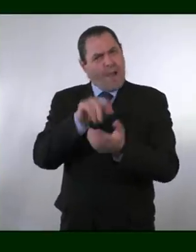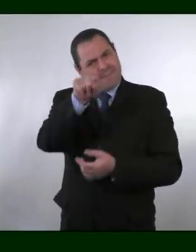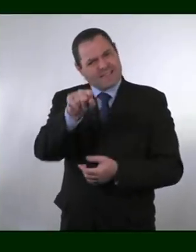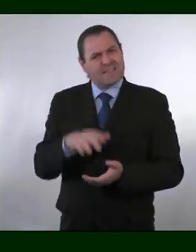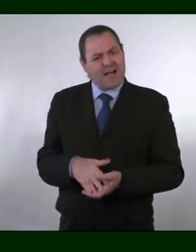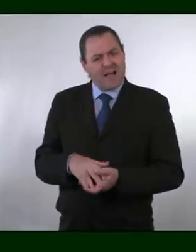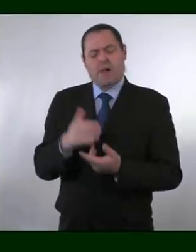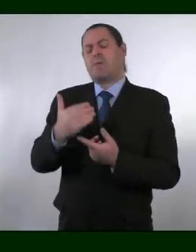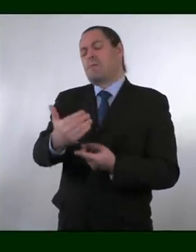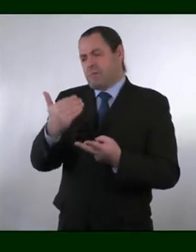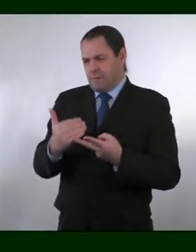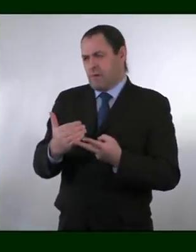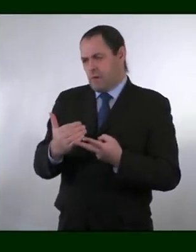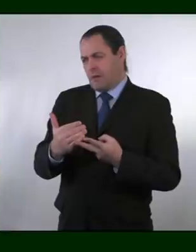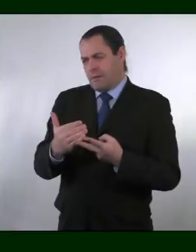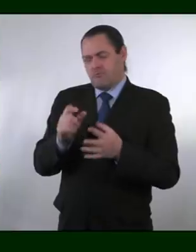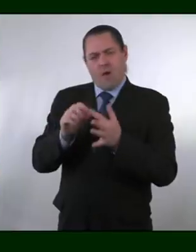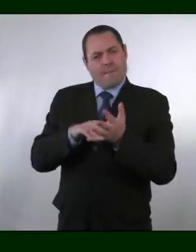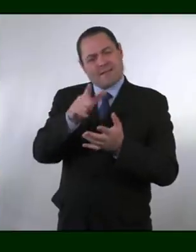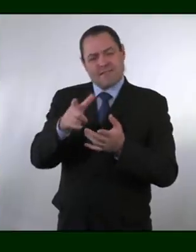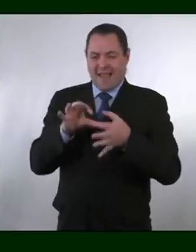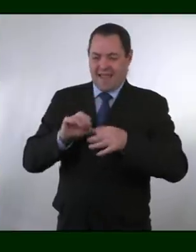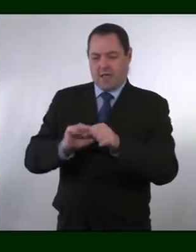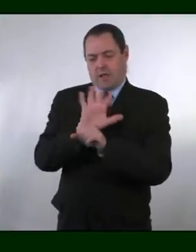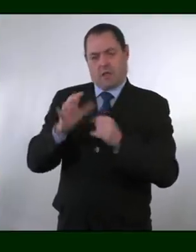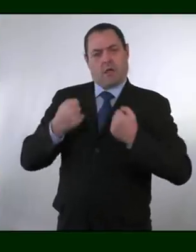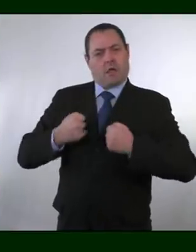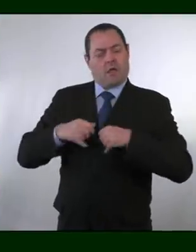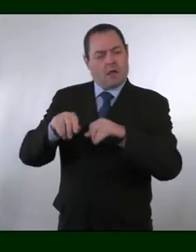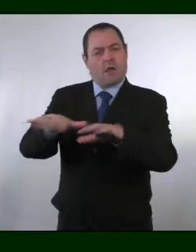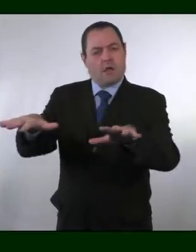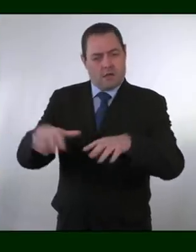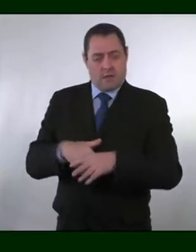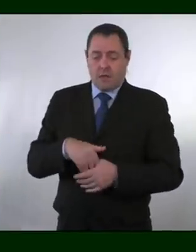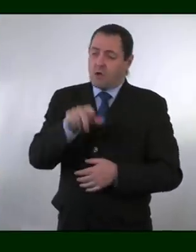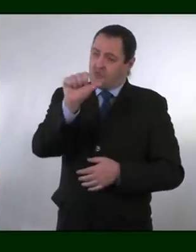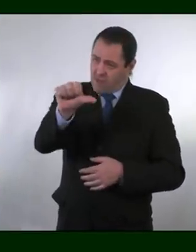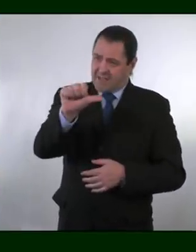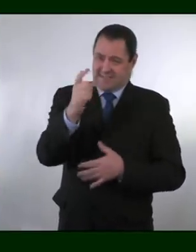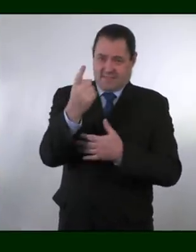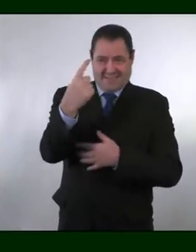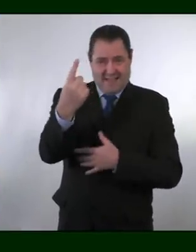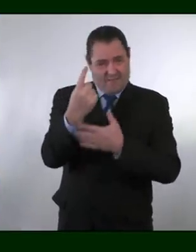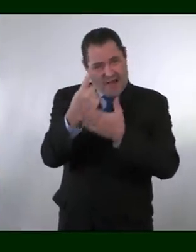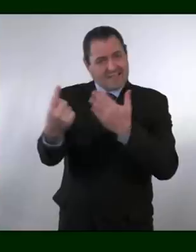Turning now to the Prime Minister’s handling of the pandemic, the Prime Minister is doing the right thing by self-isolating after being notified by